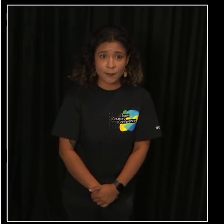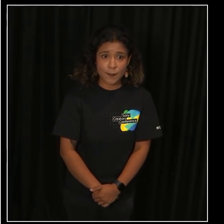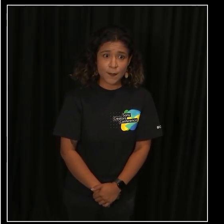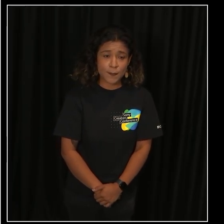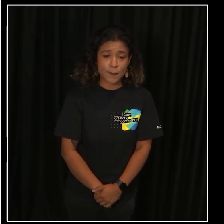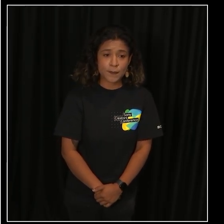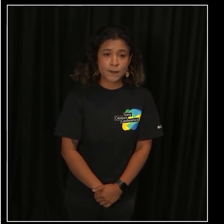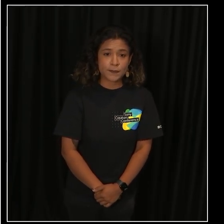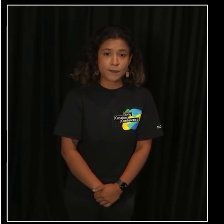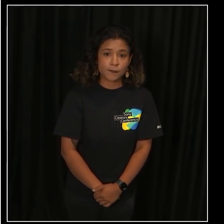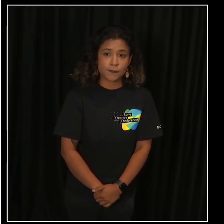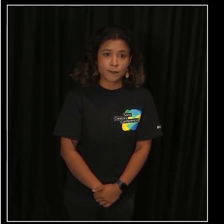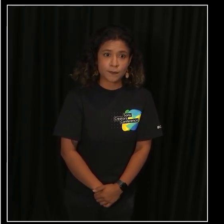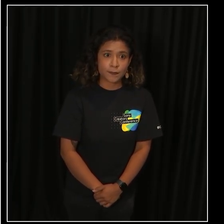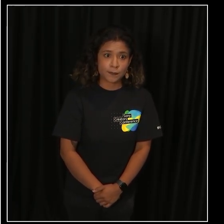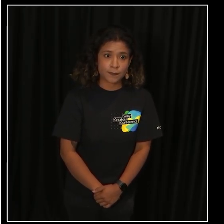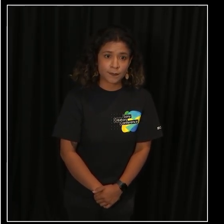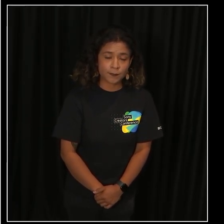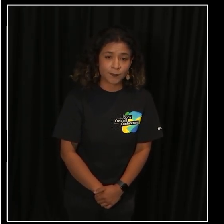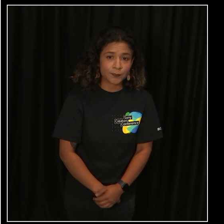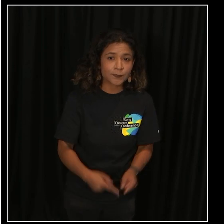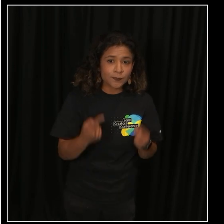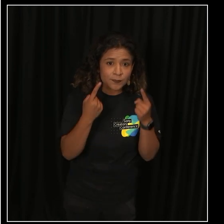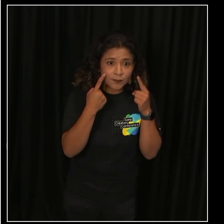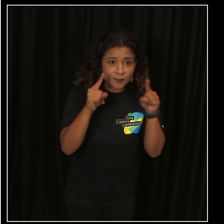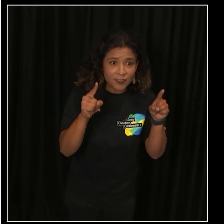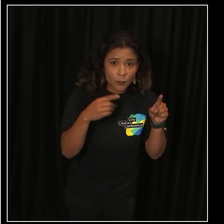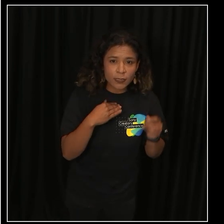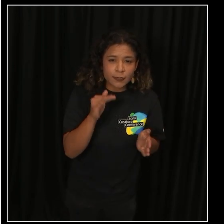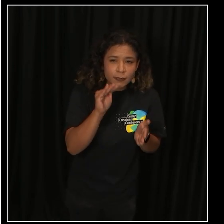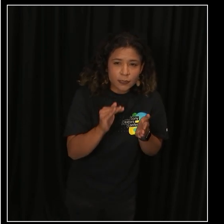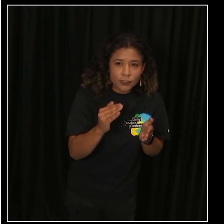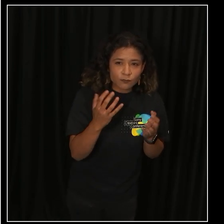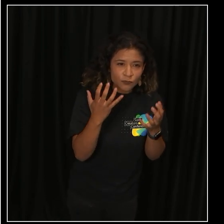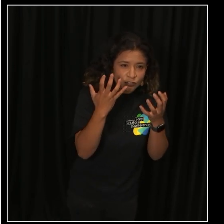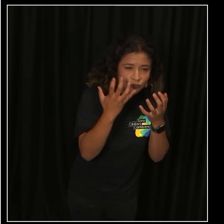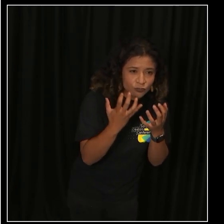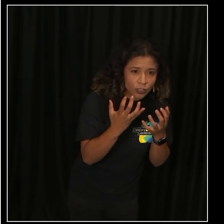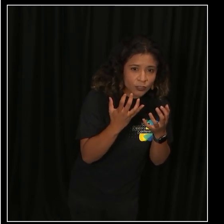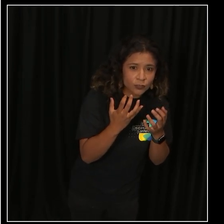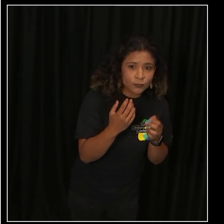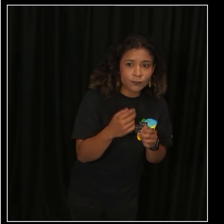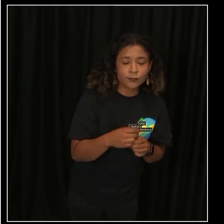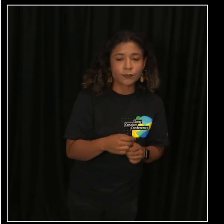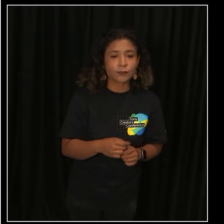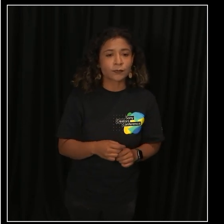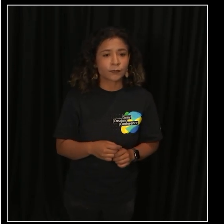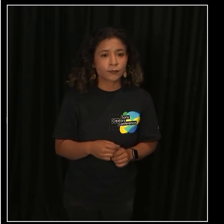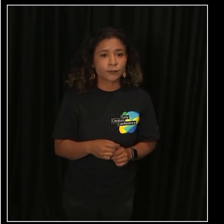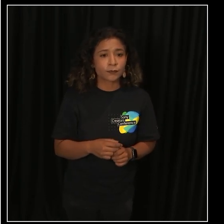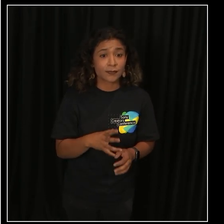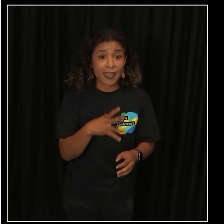Finally, the reduced buffer result is upscaled using bilateral upsampling In addition the specular intensity buffer is multiplied and